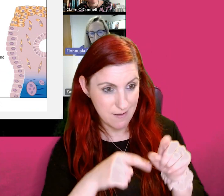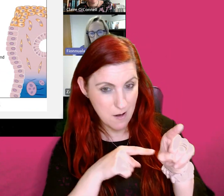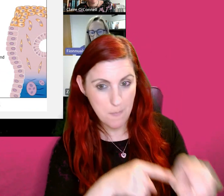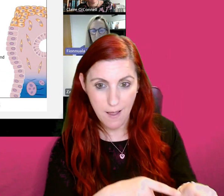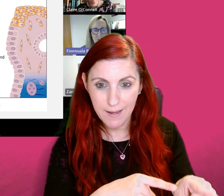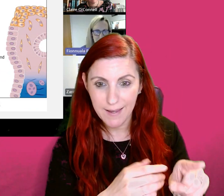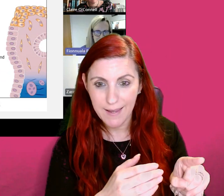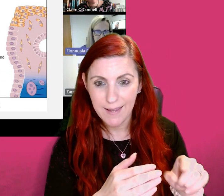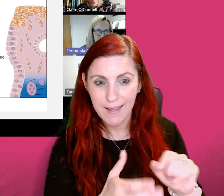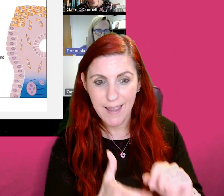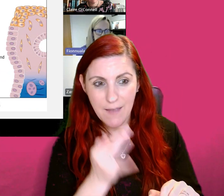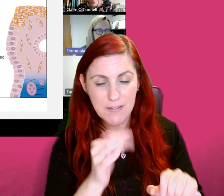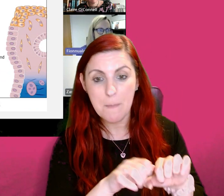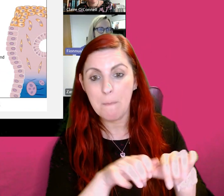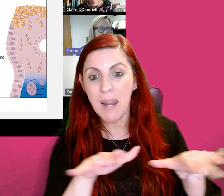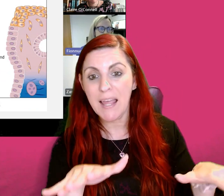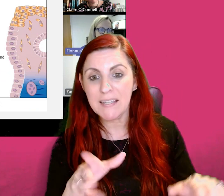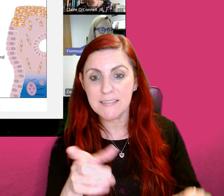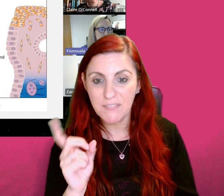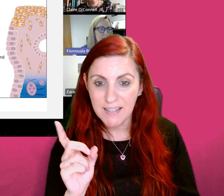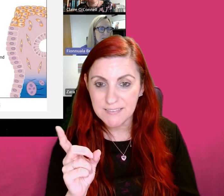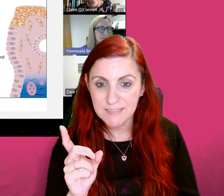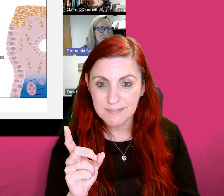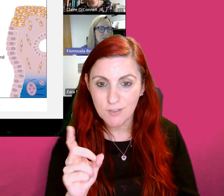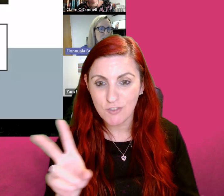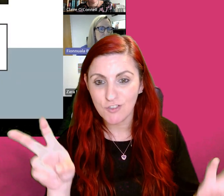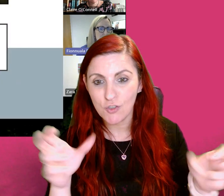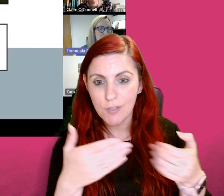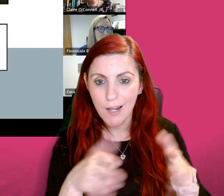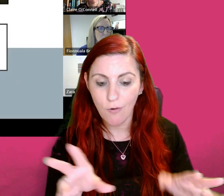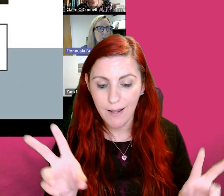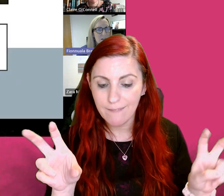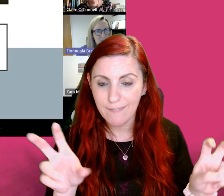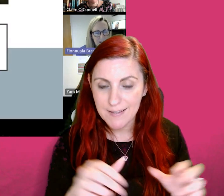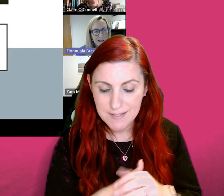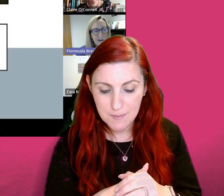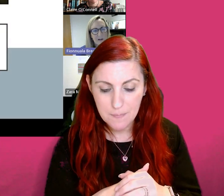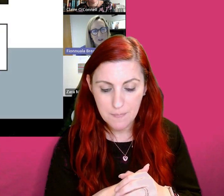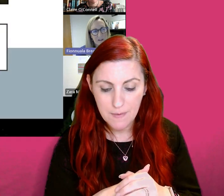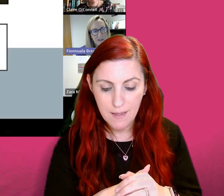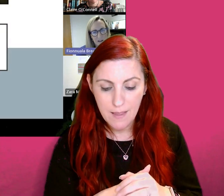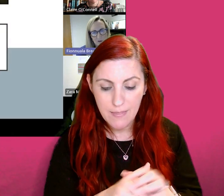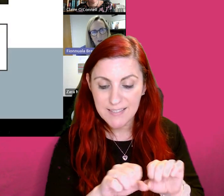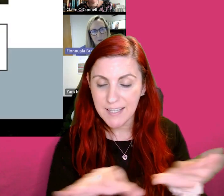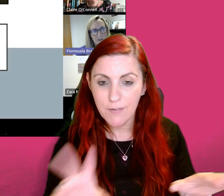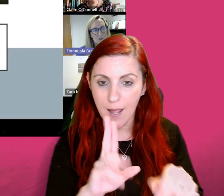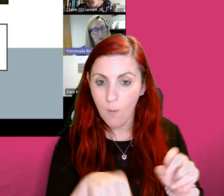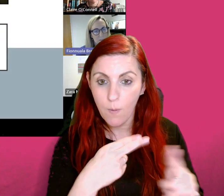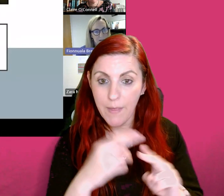of blanket advice that's dispensed without any clear evidence that that treatment is going to